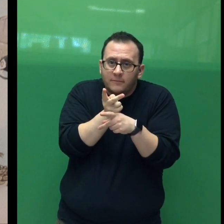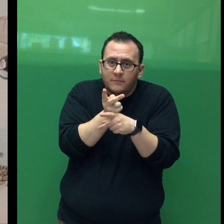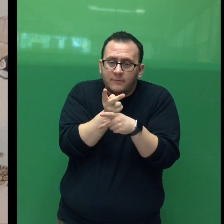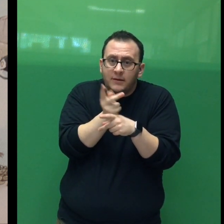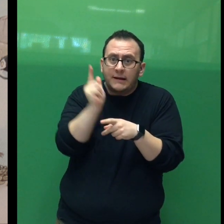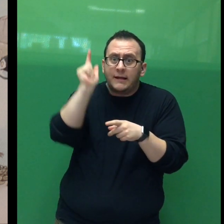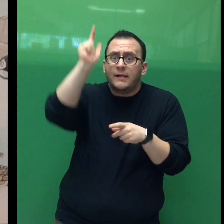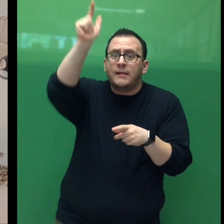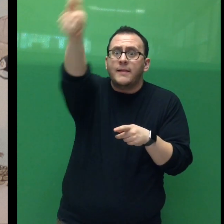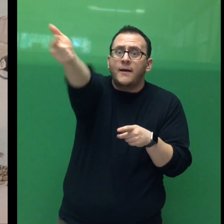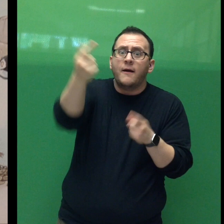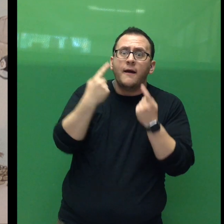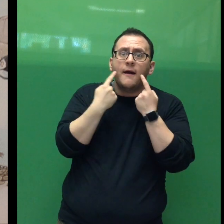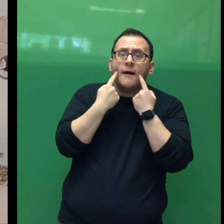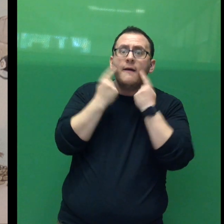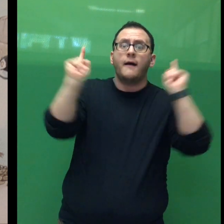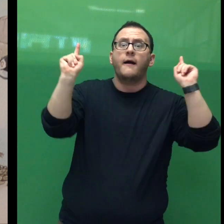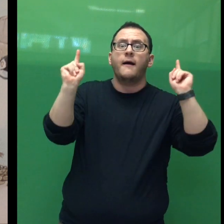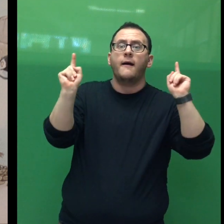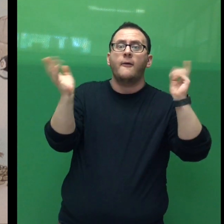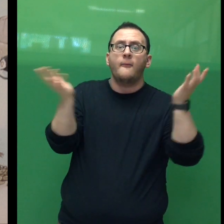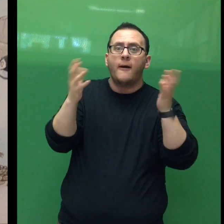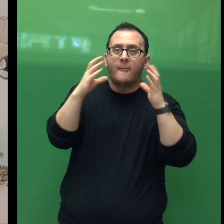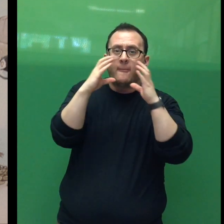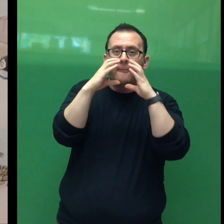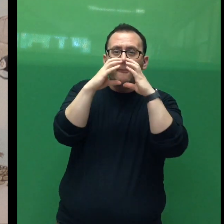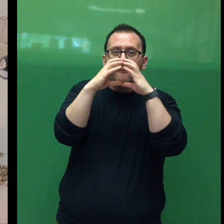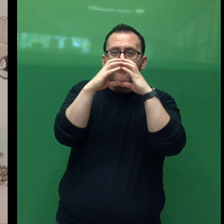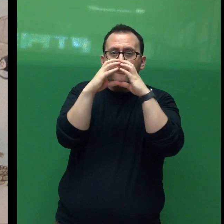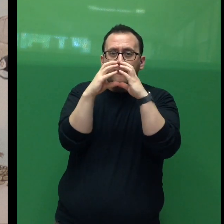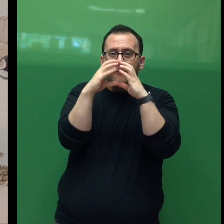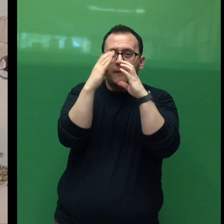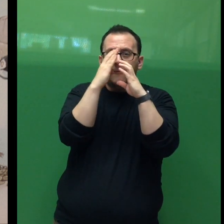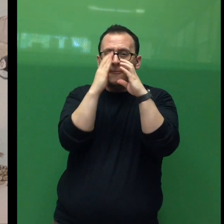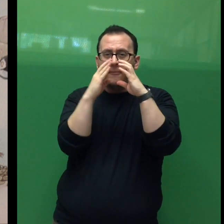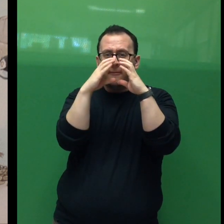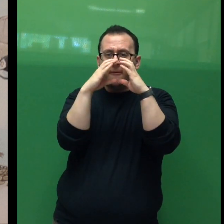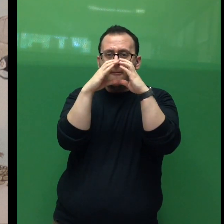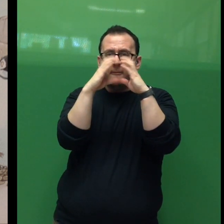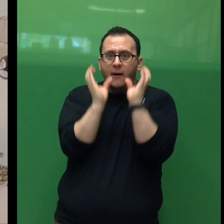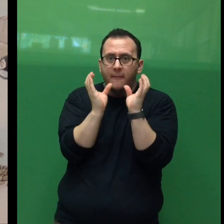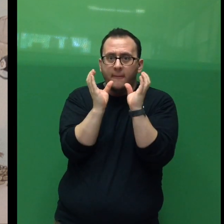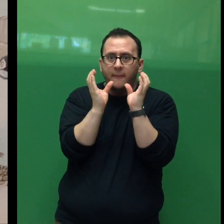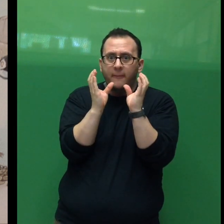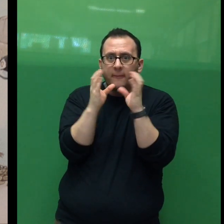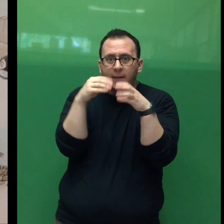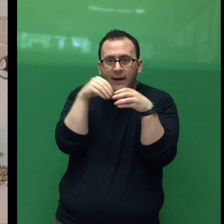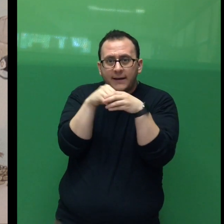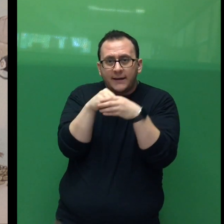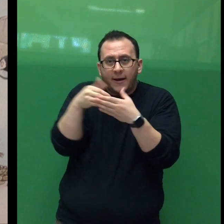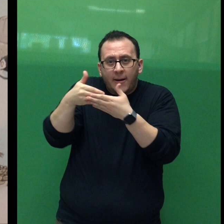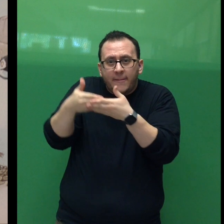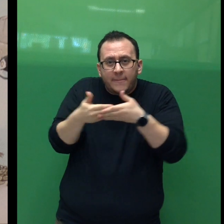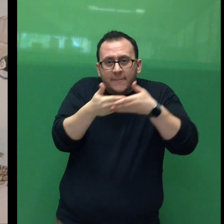The Mama penguin would lay an egg. She and the Papa penguin would take turns keeping the egg warm until finally it would hatch.